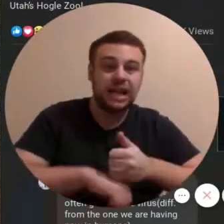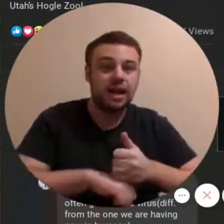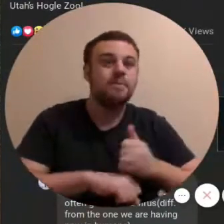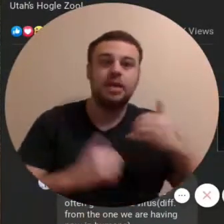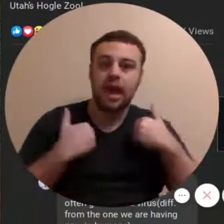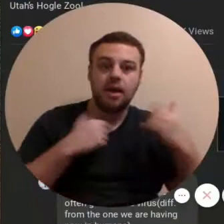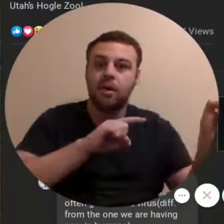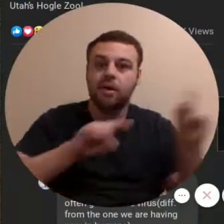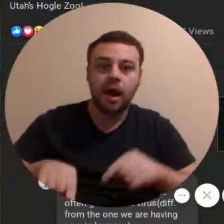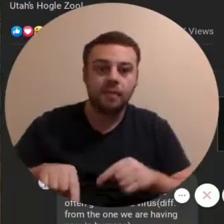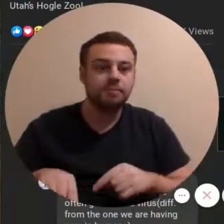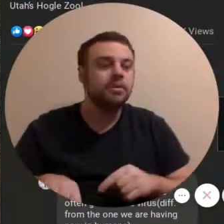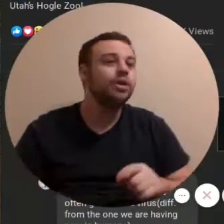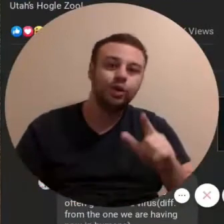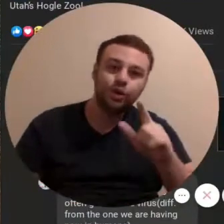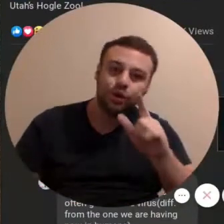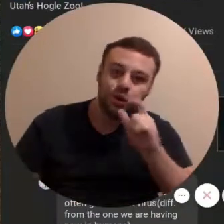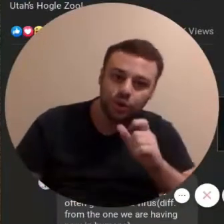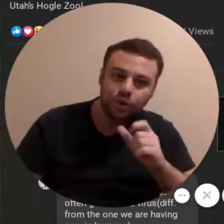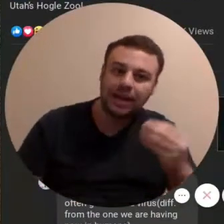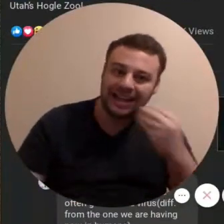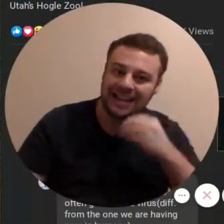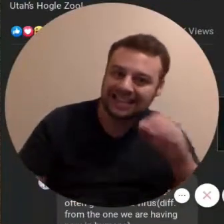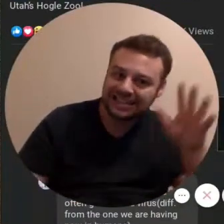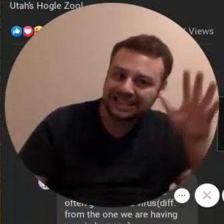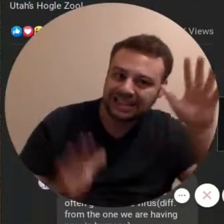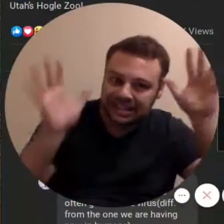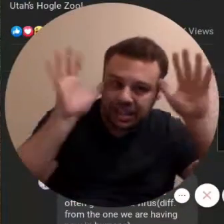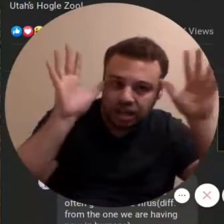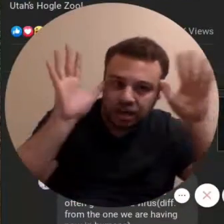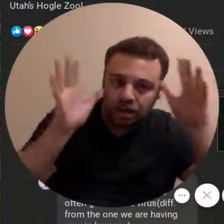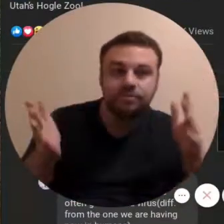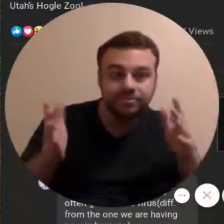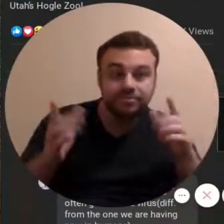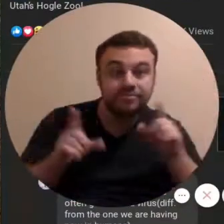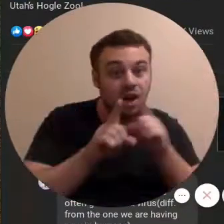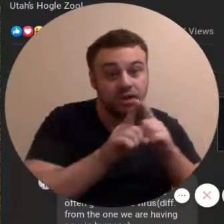The cougar does. So, the cougar comes down when his food comes down into the neighborhoods.